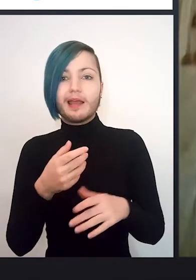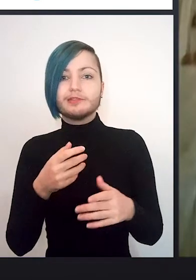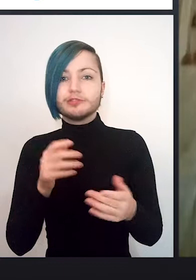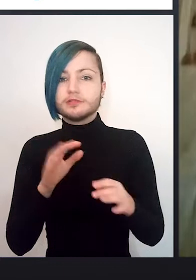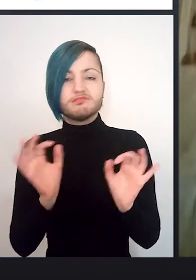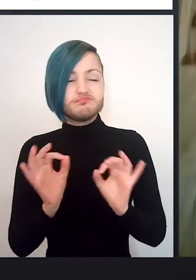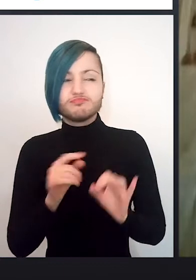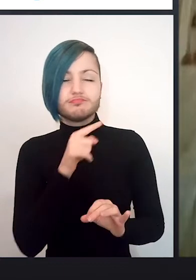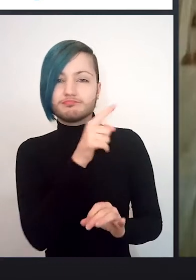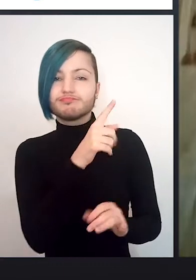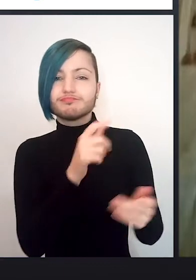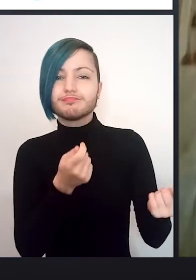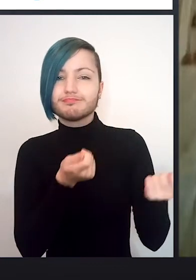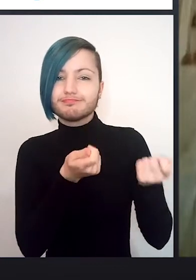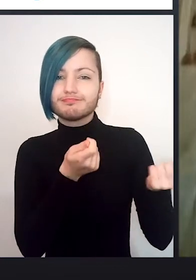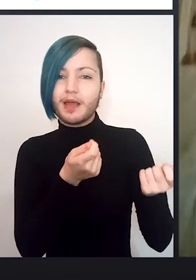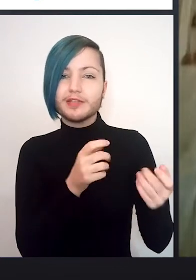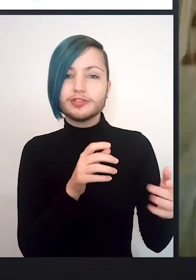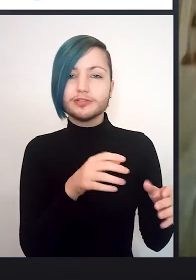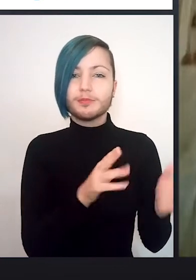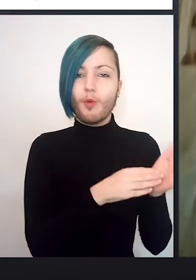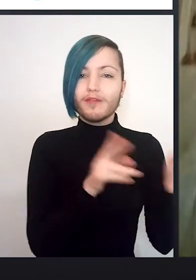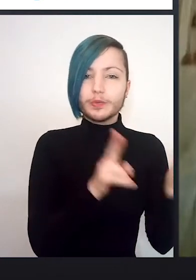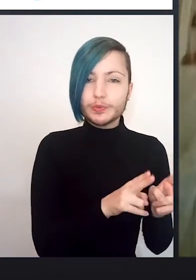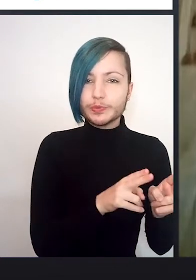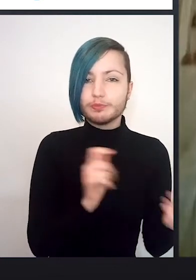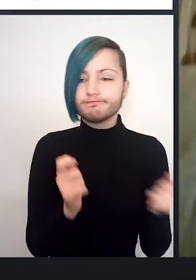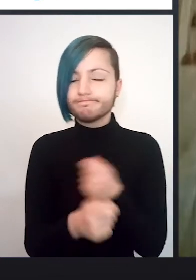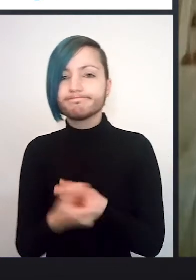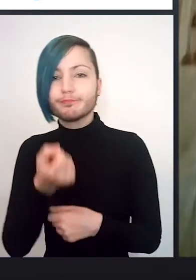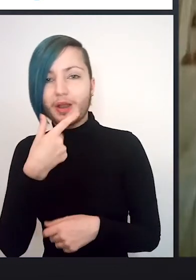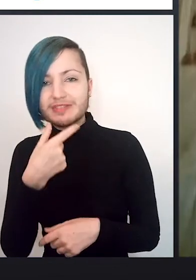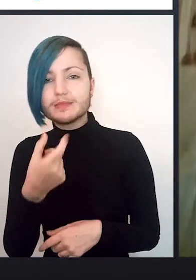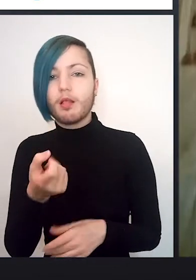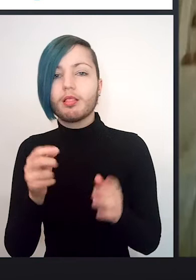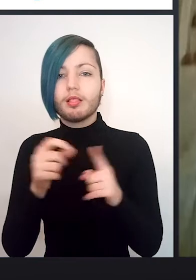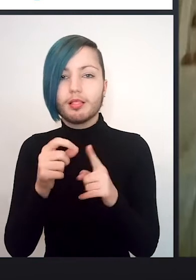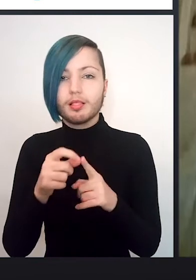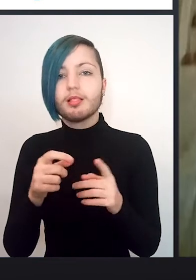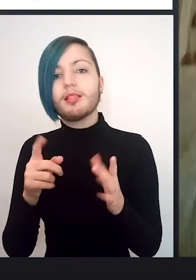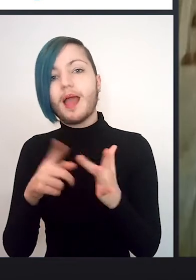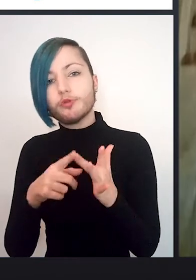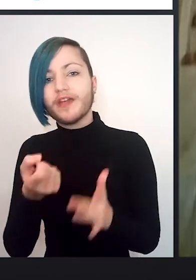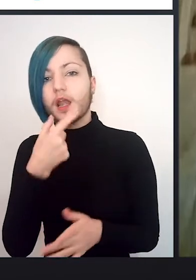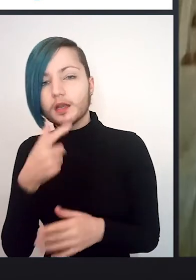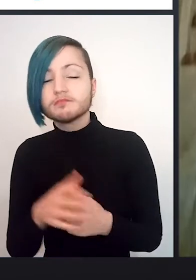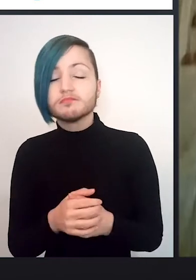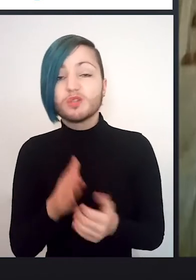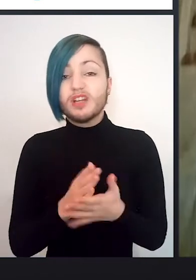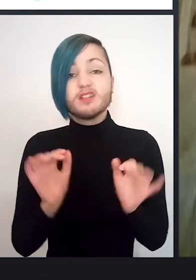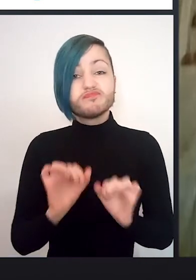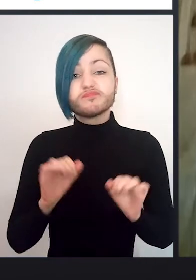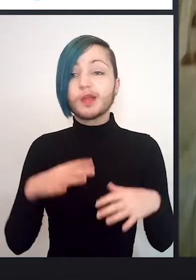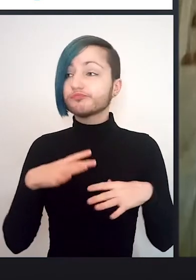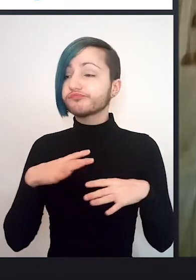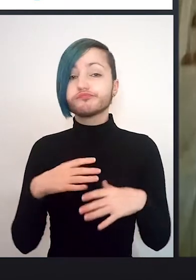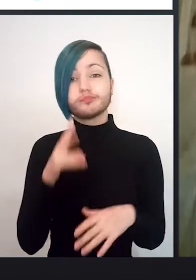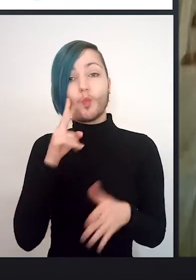Yeah, you just wait it out. Watch a bit of TV, do a bit of reading or whatever.